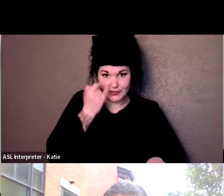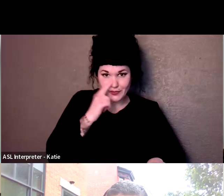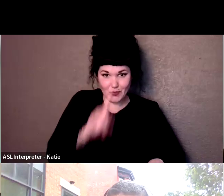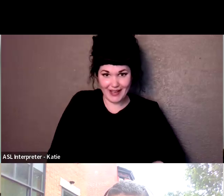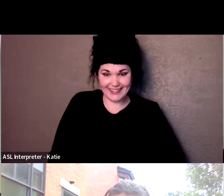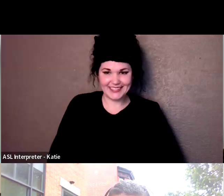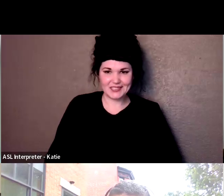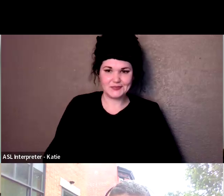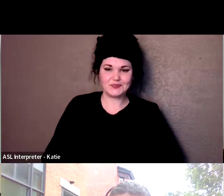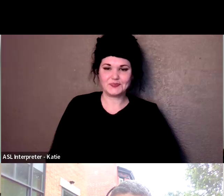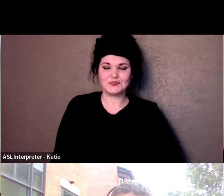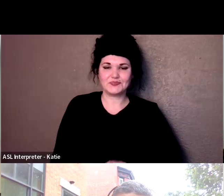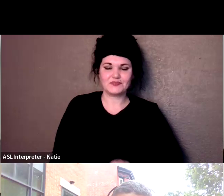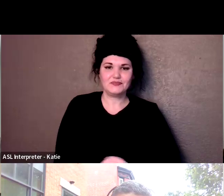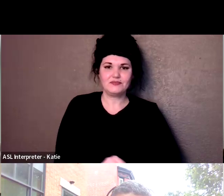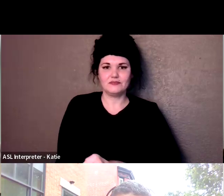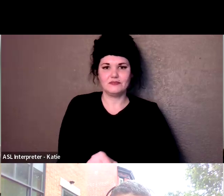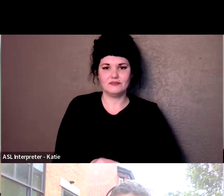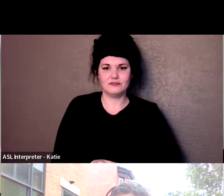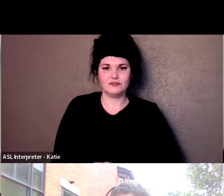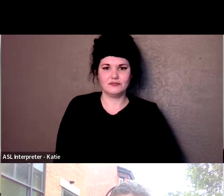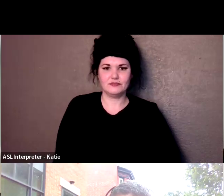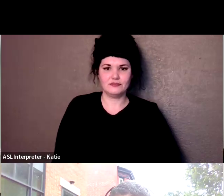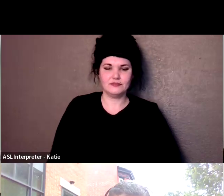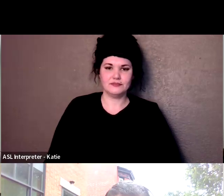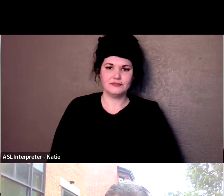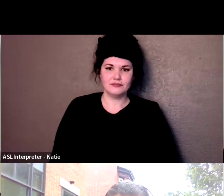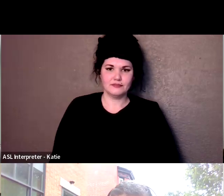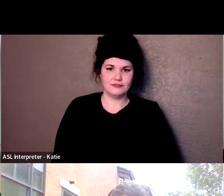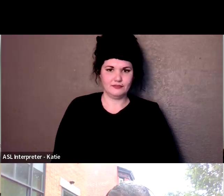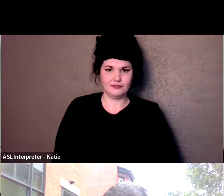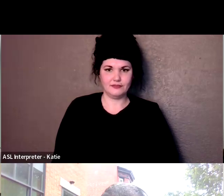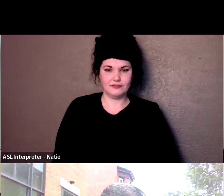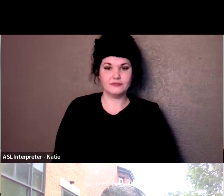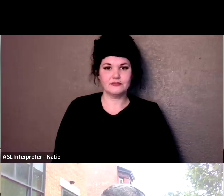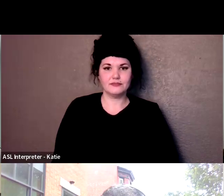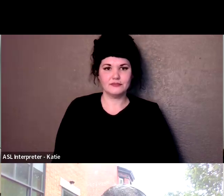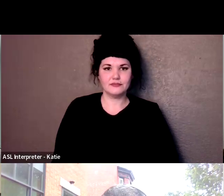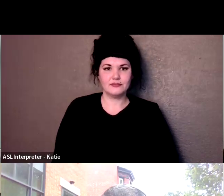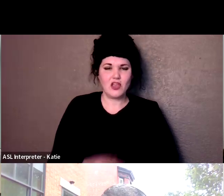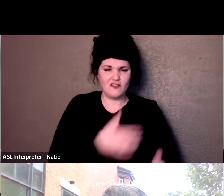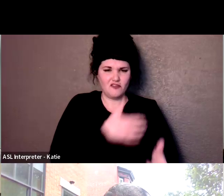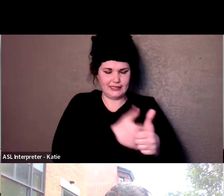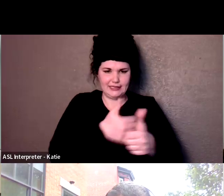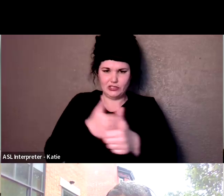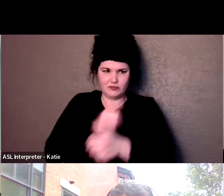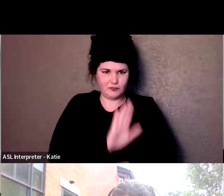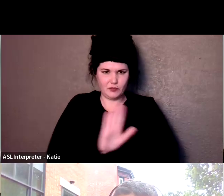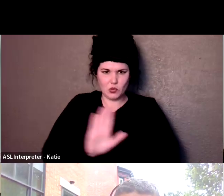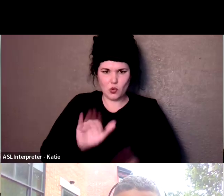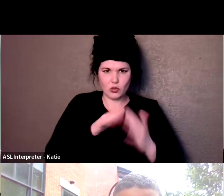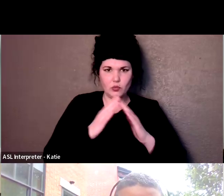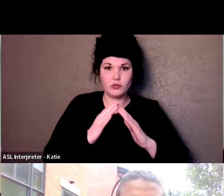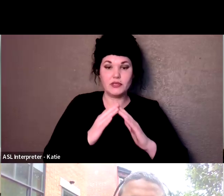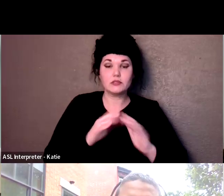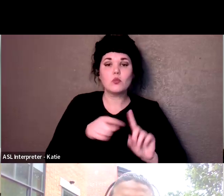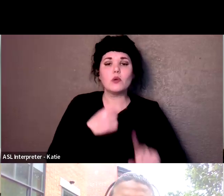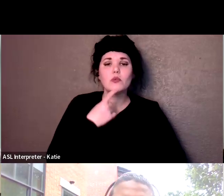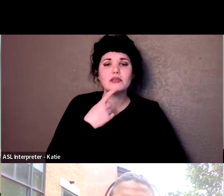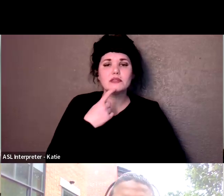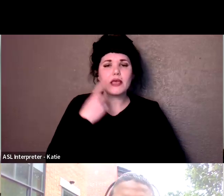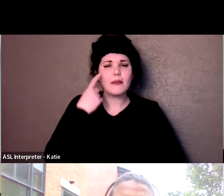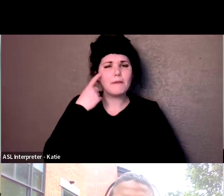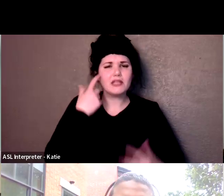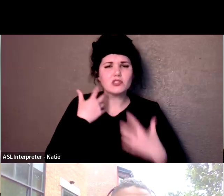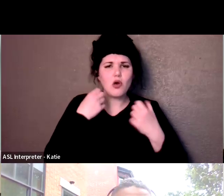comes to your communities, when we say, "Mental health care is working," what does that look like"